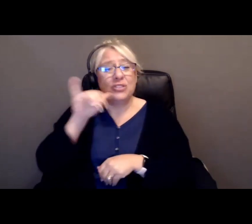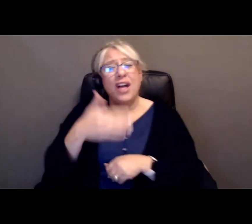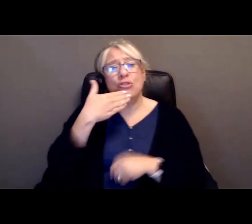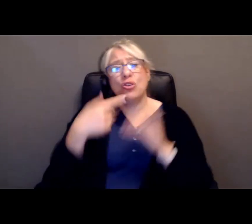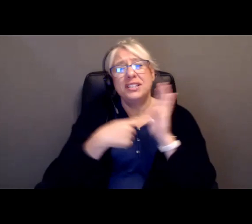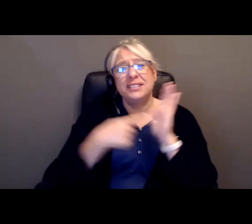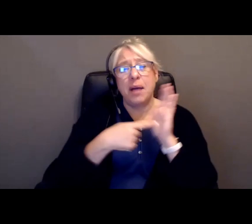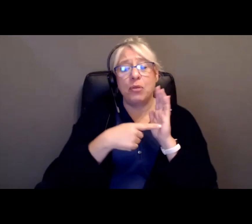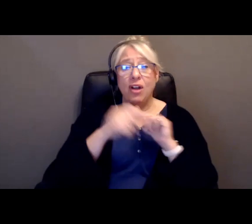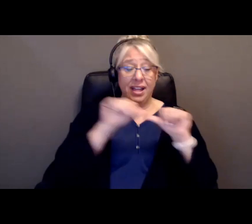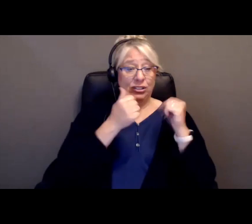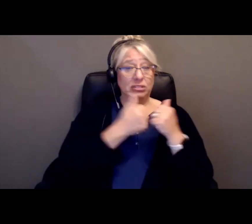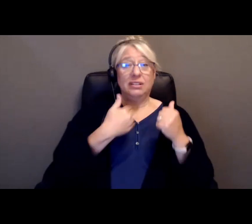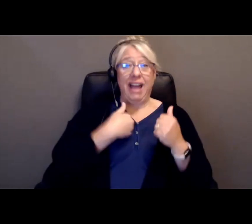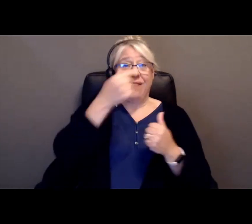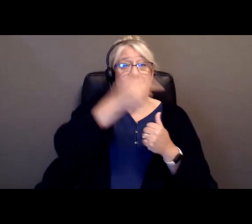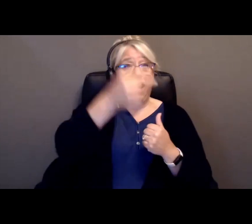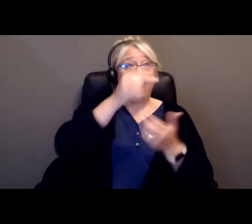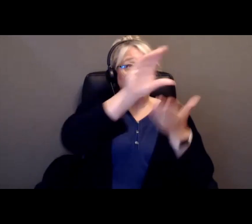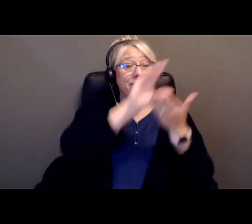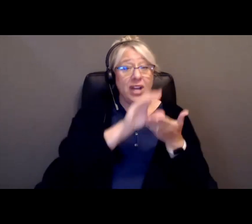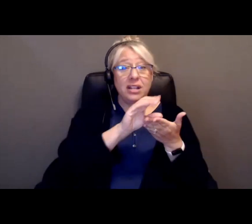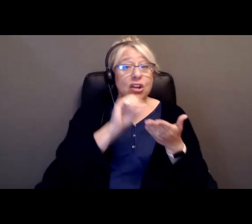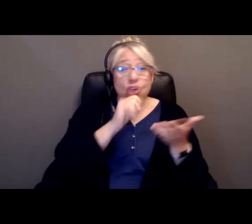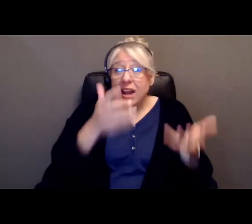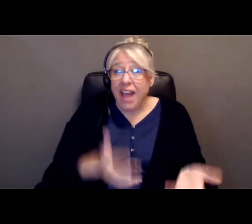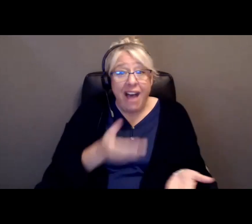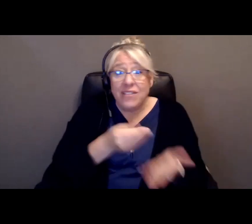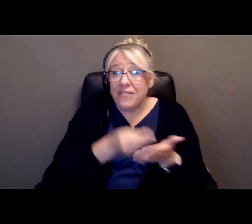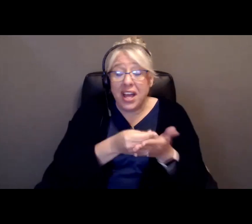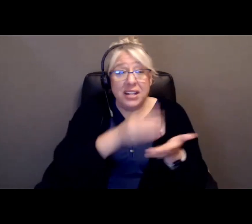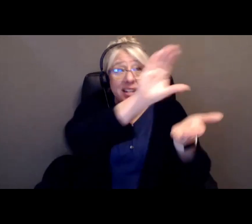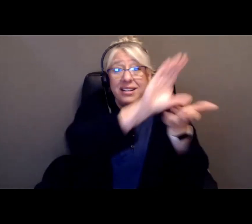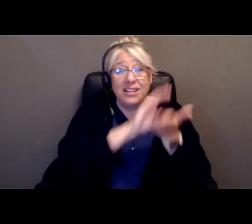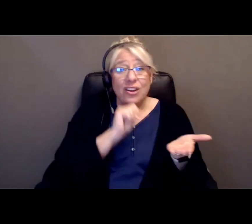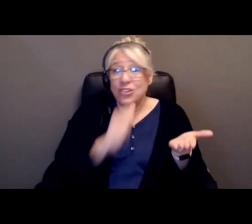funding but they're not heavily funded, that then can produce this information out in ASL.